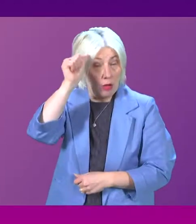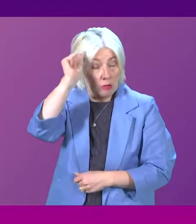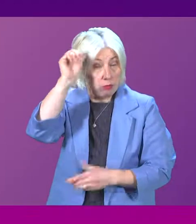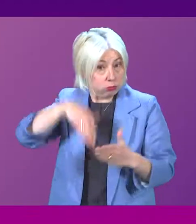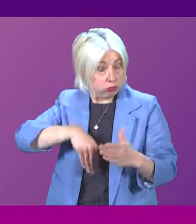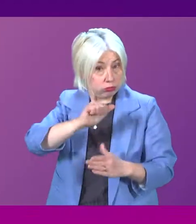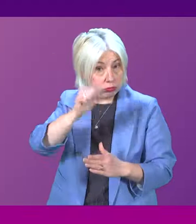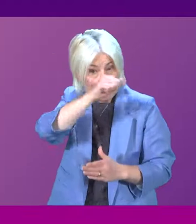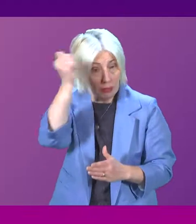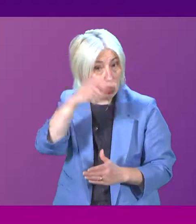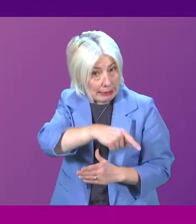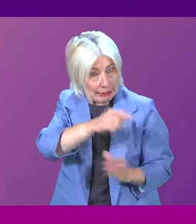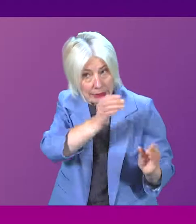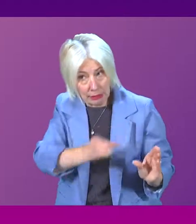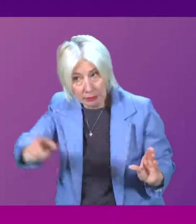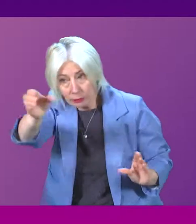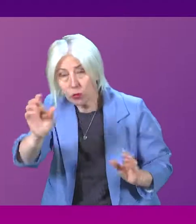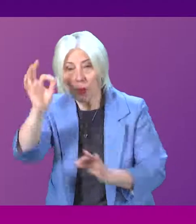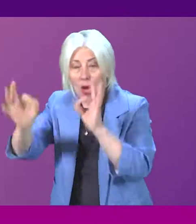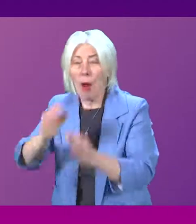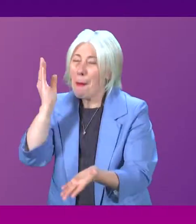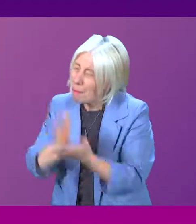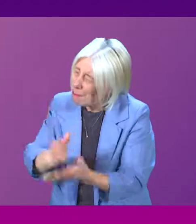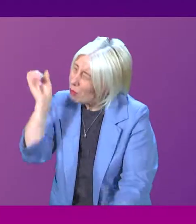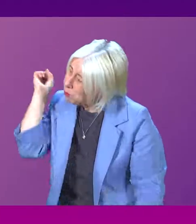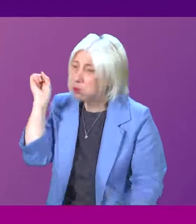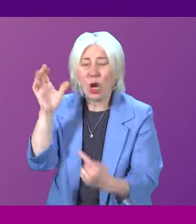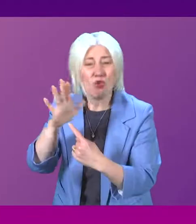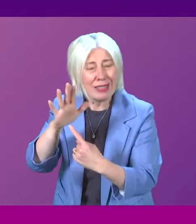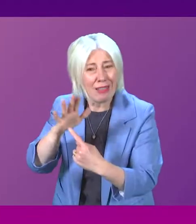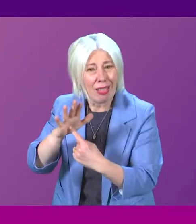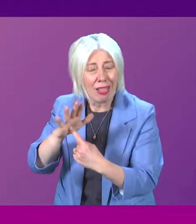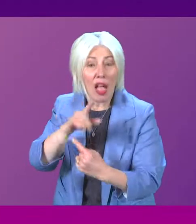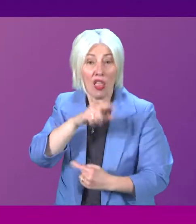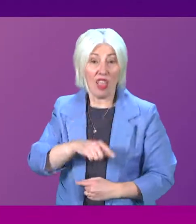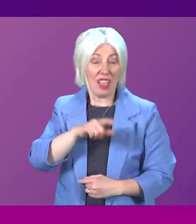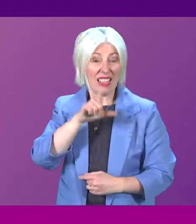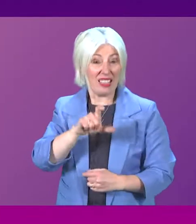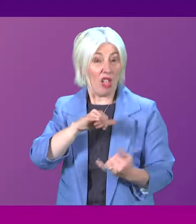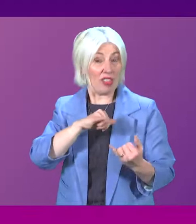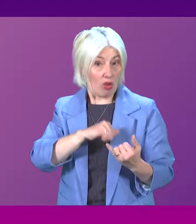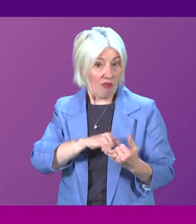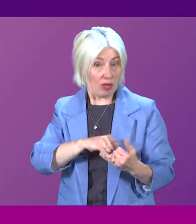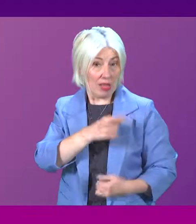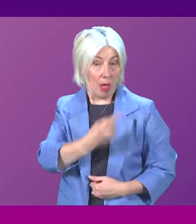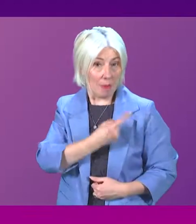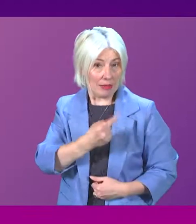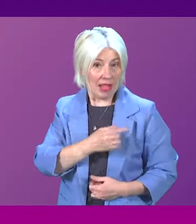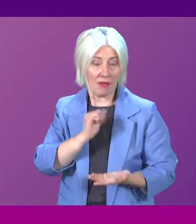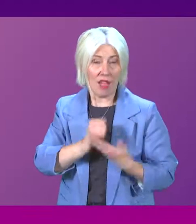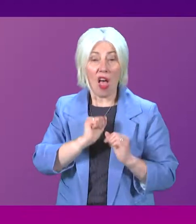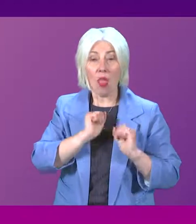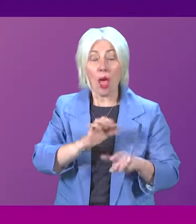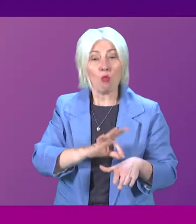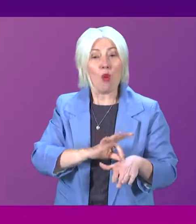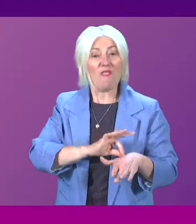However, it is critical that those civil servants exercise their professional responsibility,